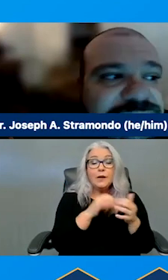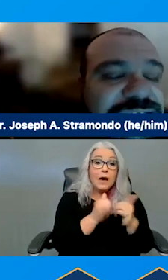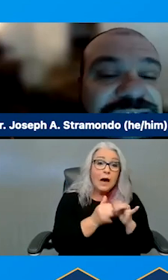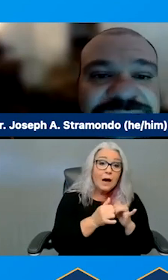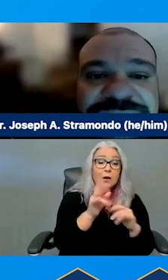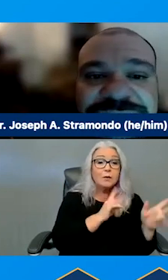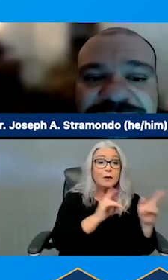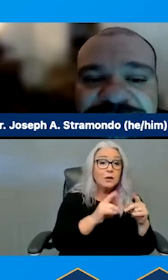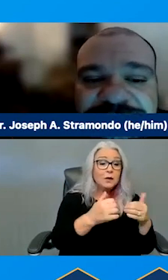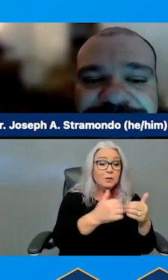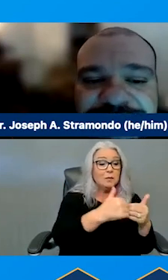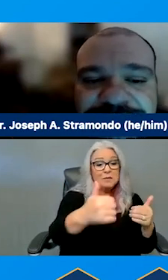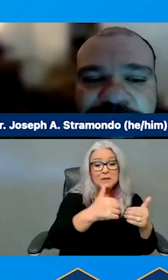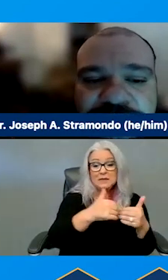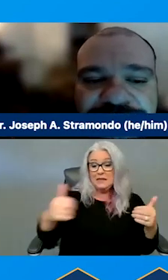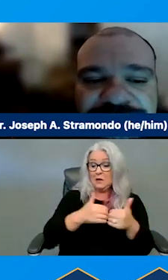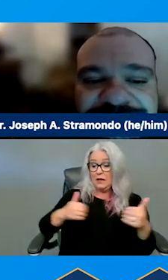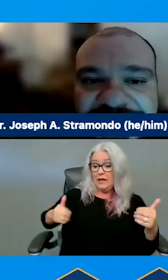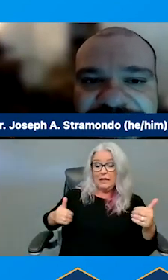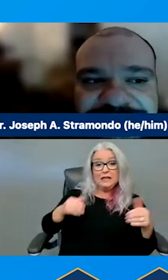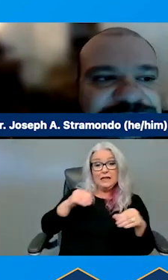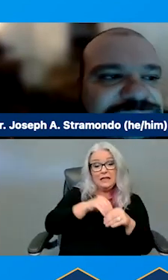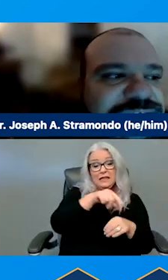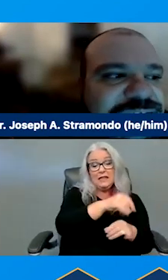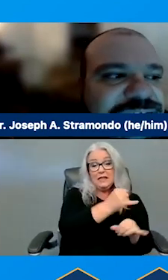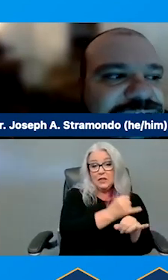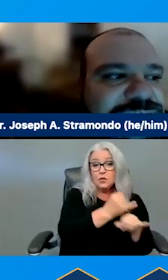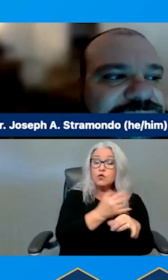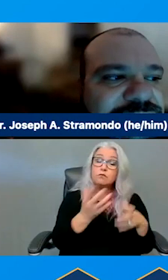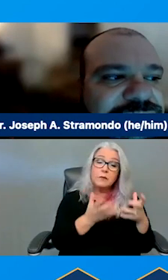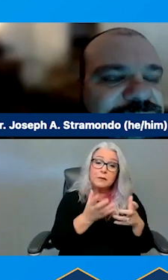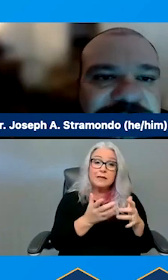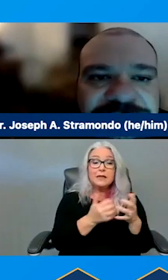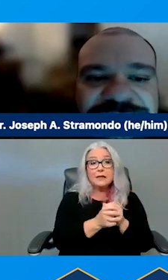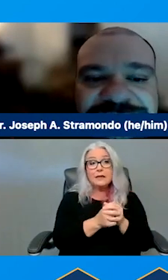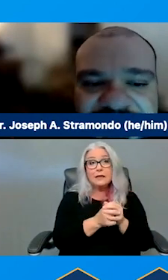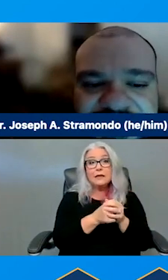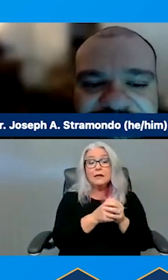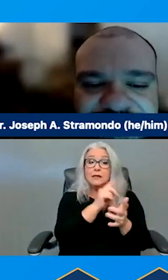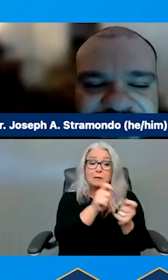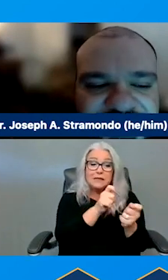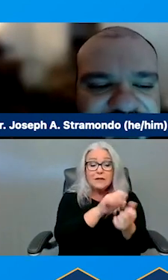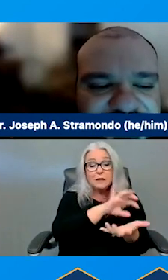from others in an institution. Or the size of the -- or the amount of people living